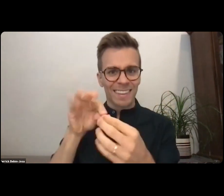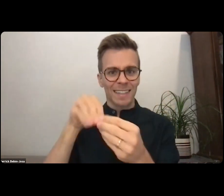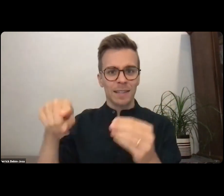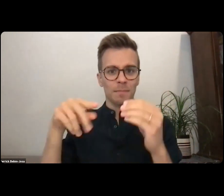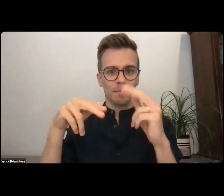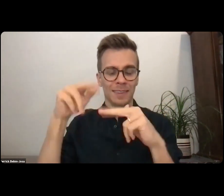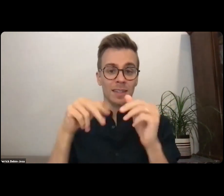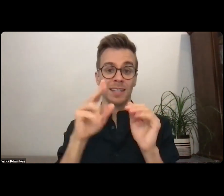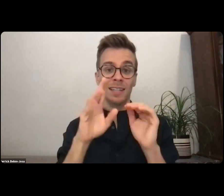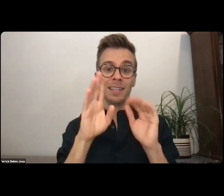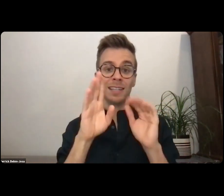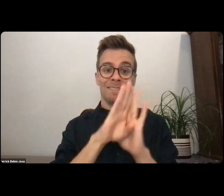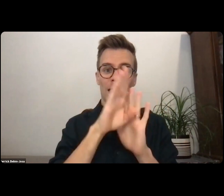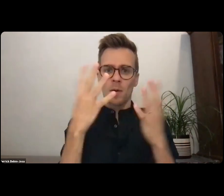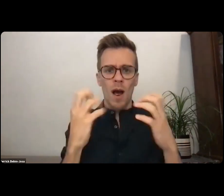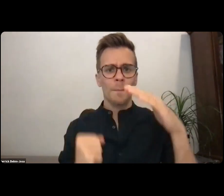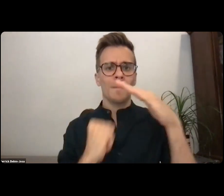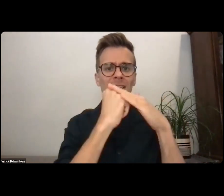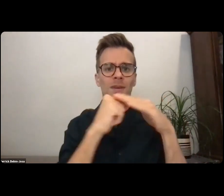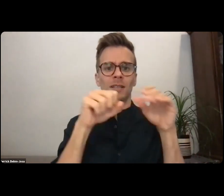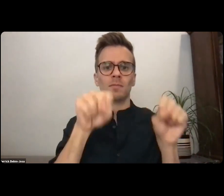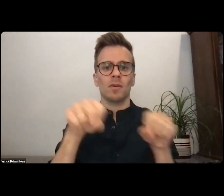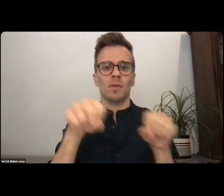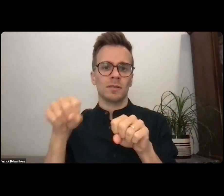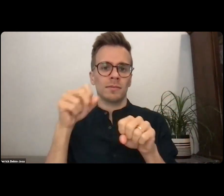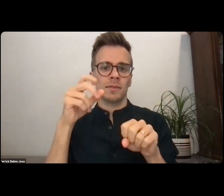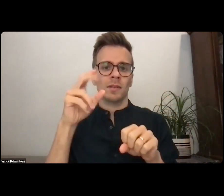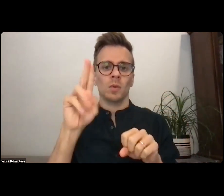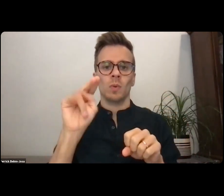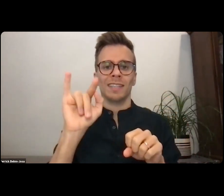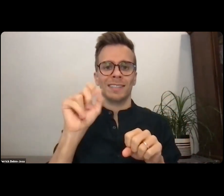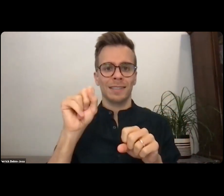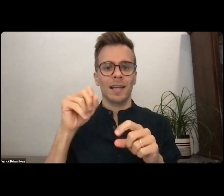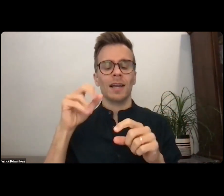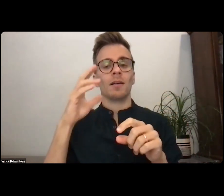particular building could fit into a building, a developer would want to maximize the potential